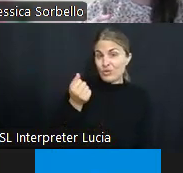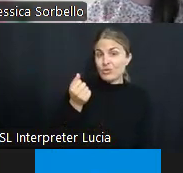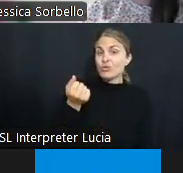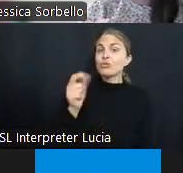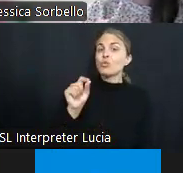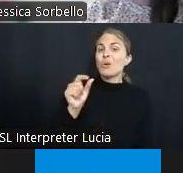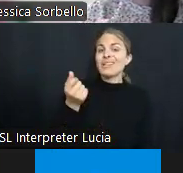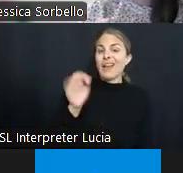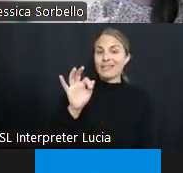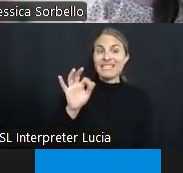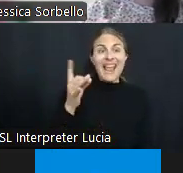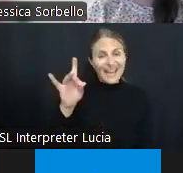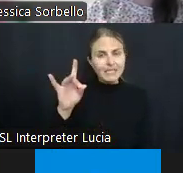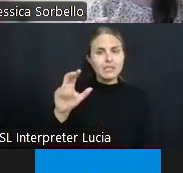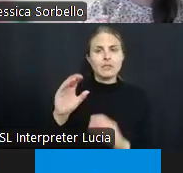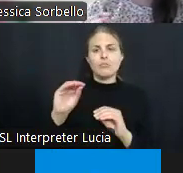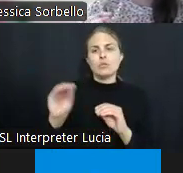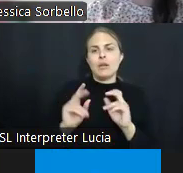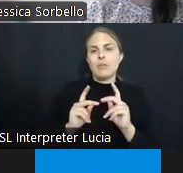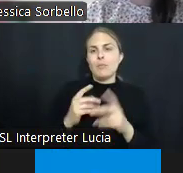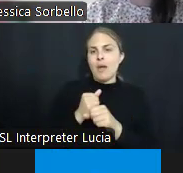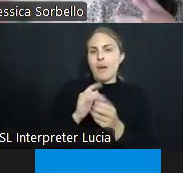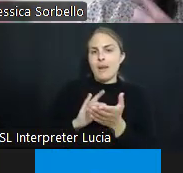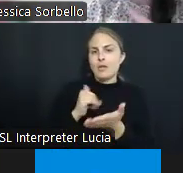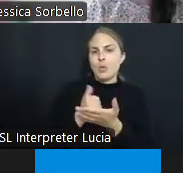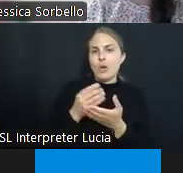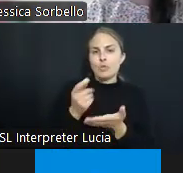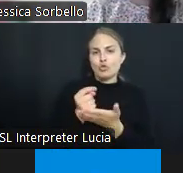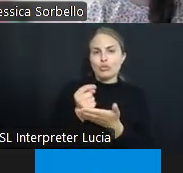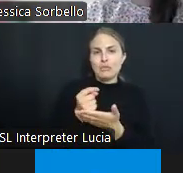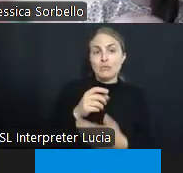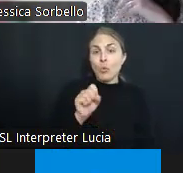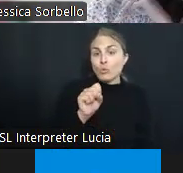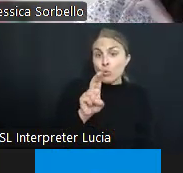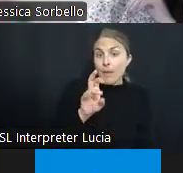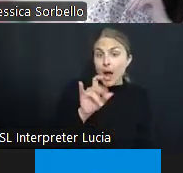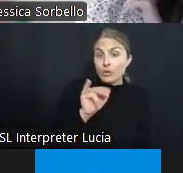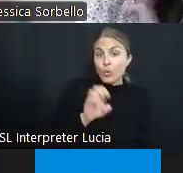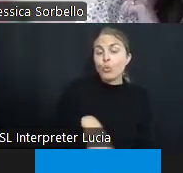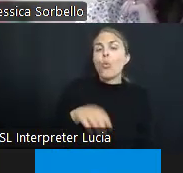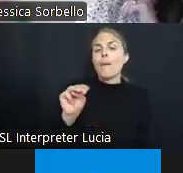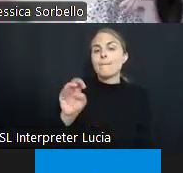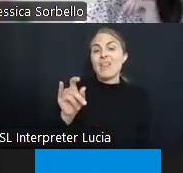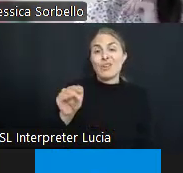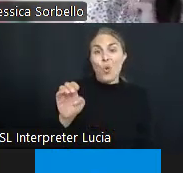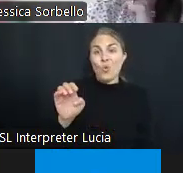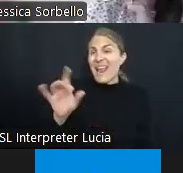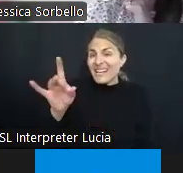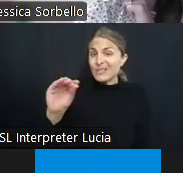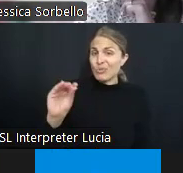there is a lot of factors involved with that. We know the same study shows us that 17 percent of people with